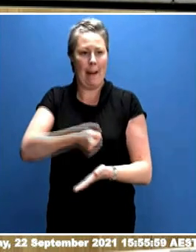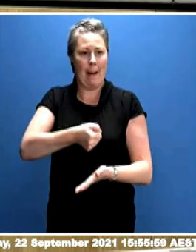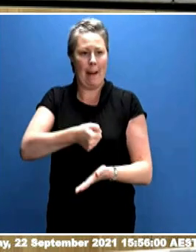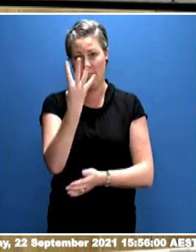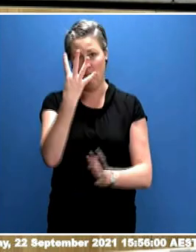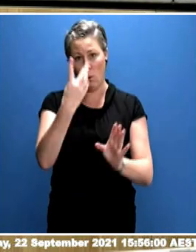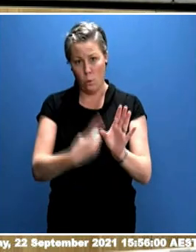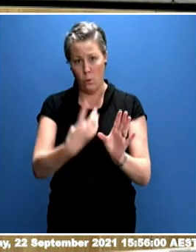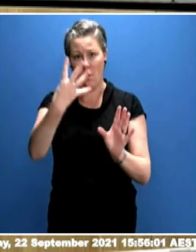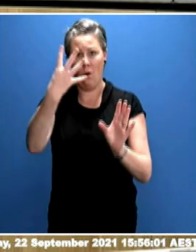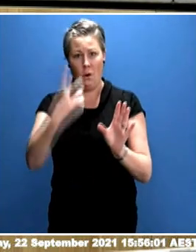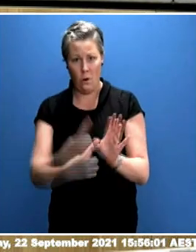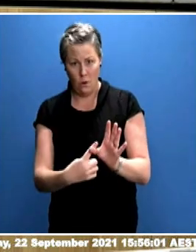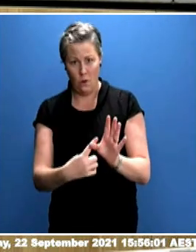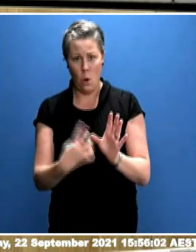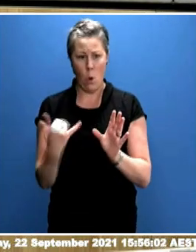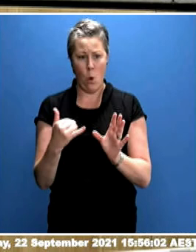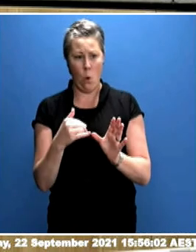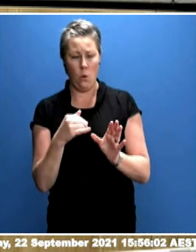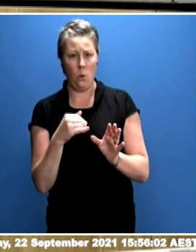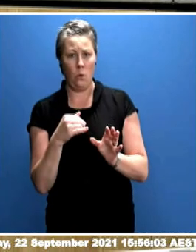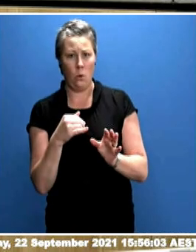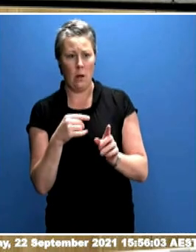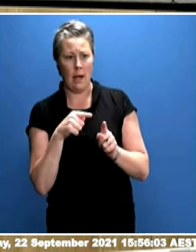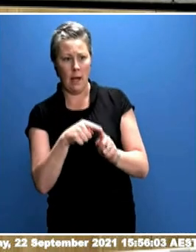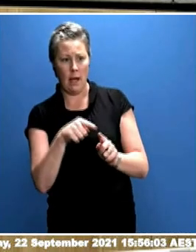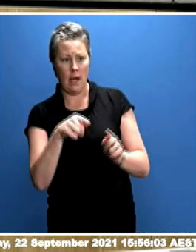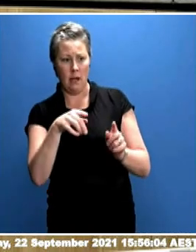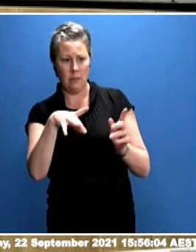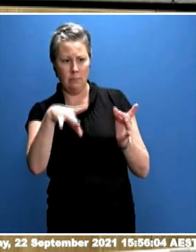or as indicated in response to spiritual concern from the children.